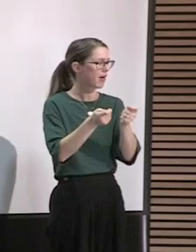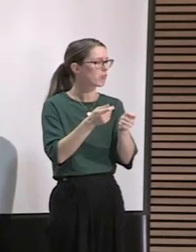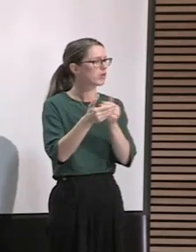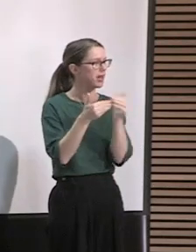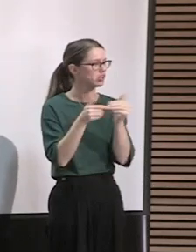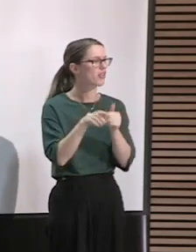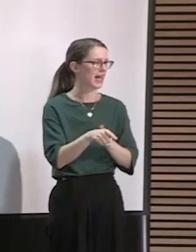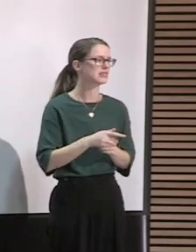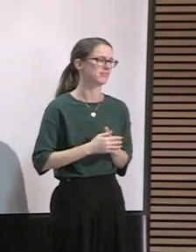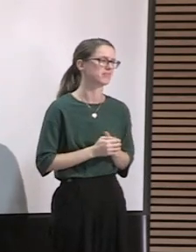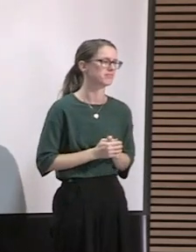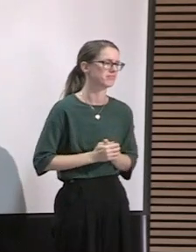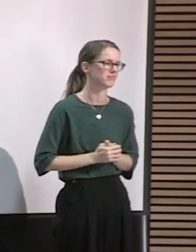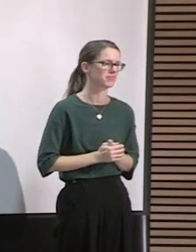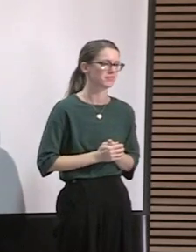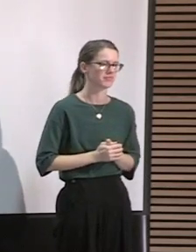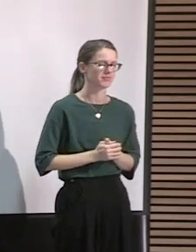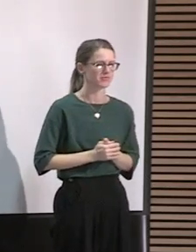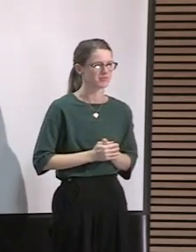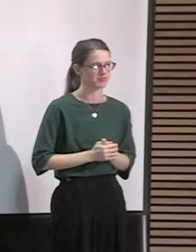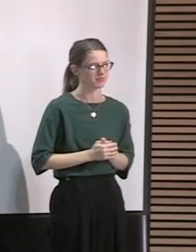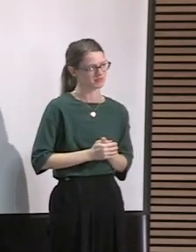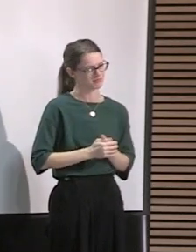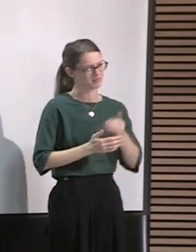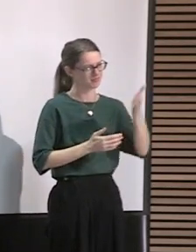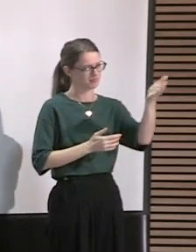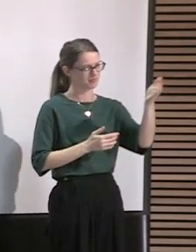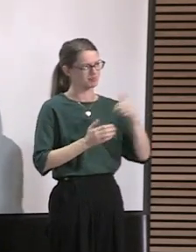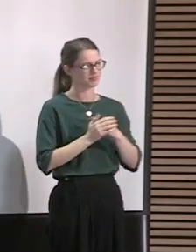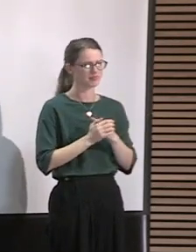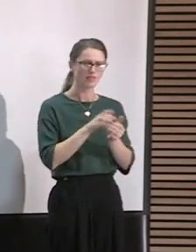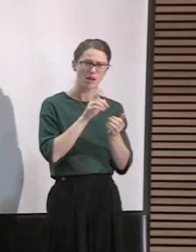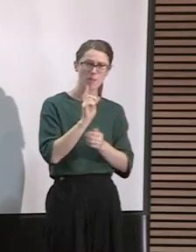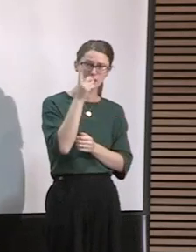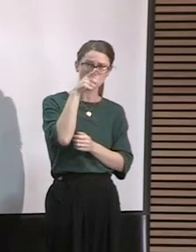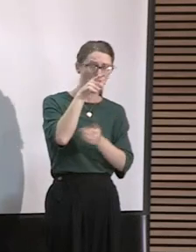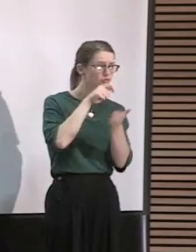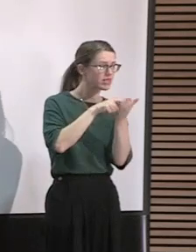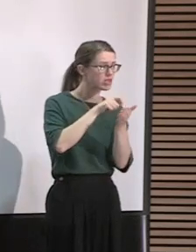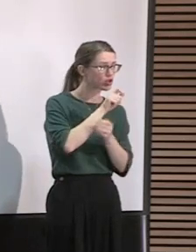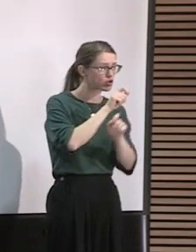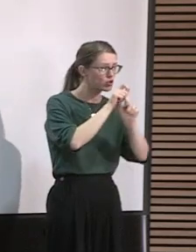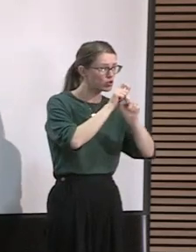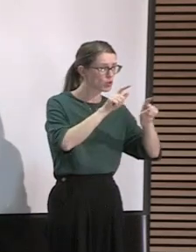relate to the issue around pets. That is exactly one of the things that the team works with each family on. Second time